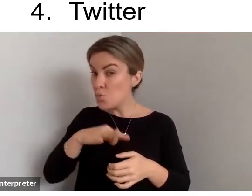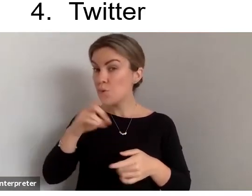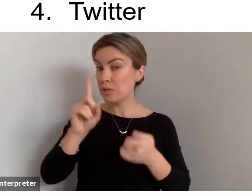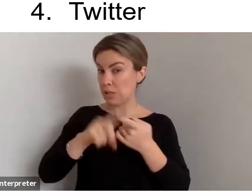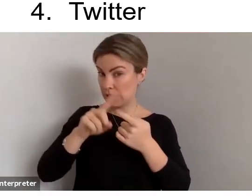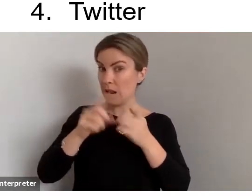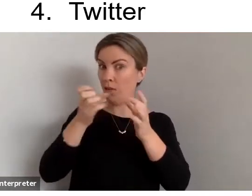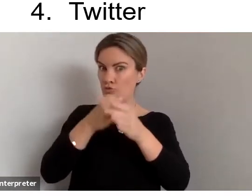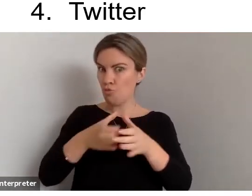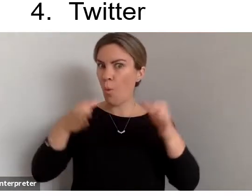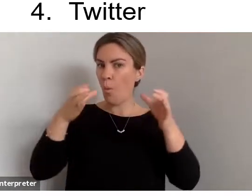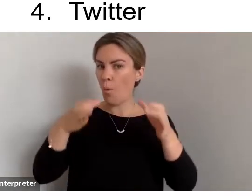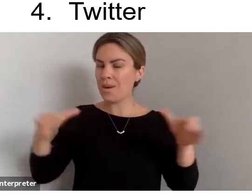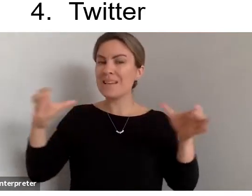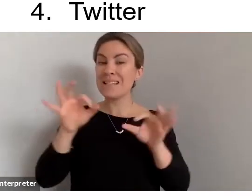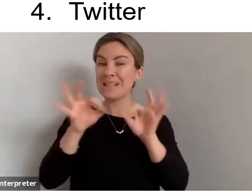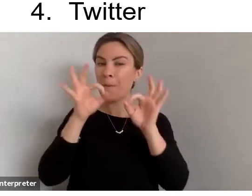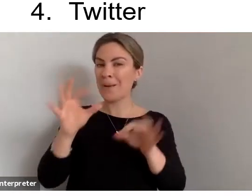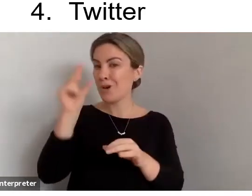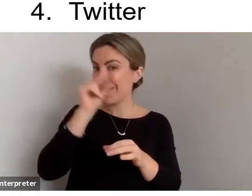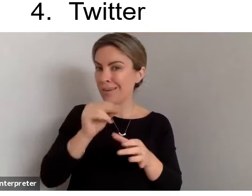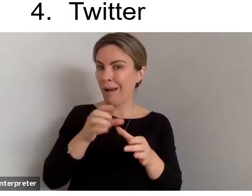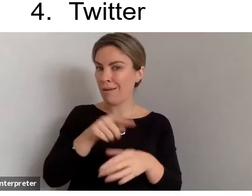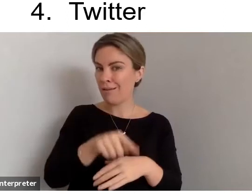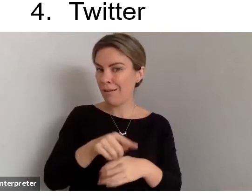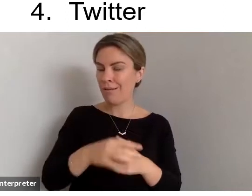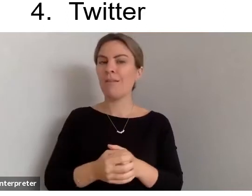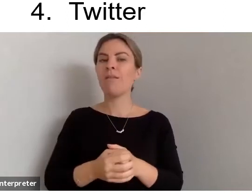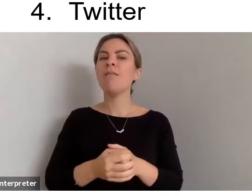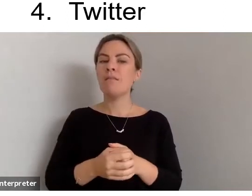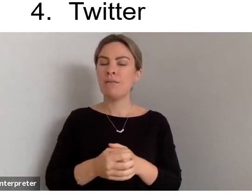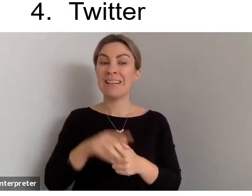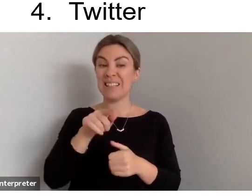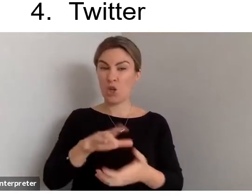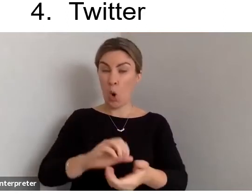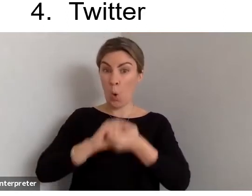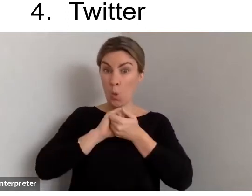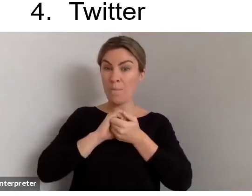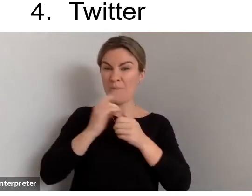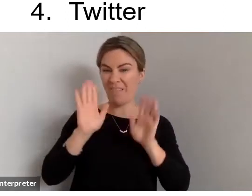Specially amongst younger people. It is owned by Facebook and it is mostly visual.